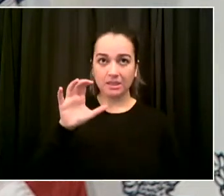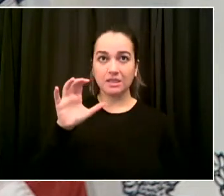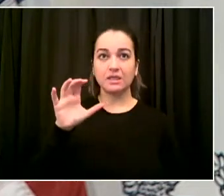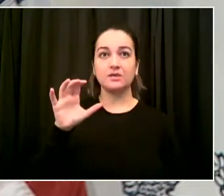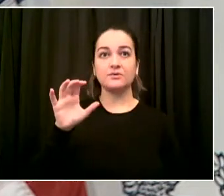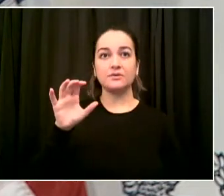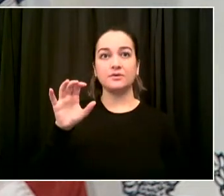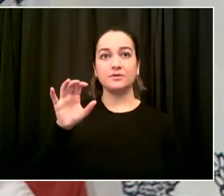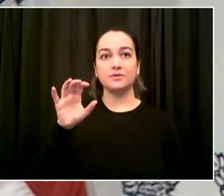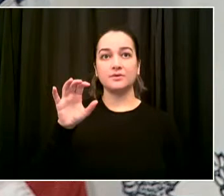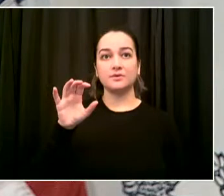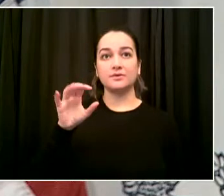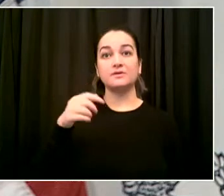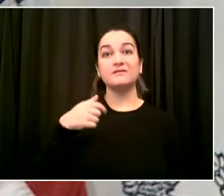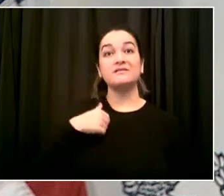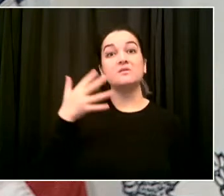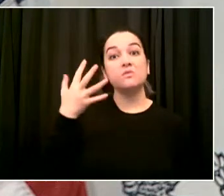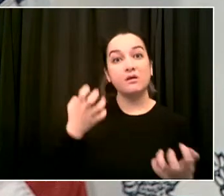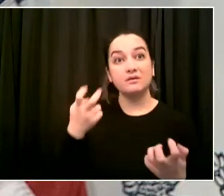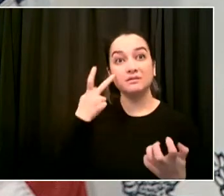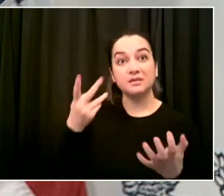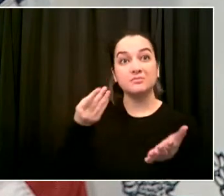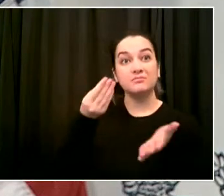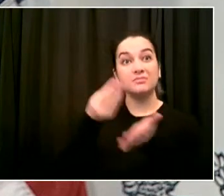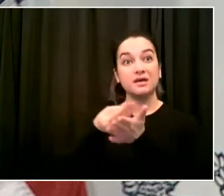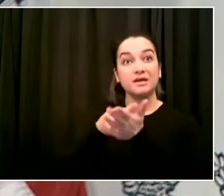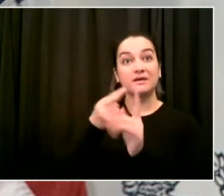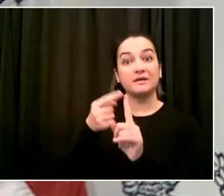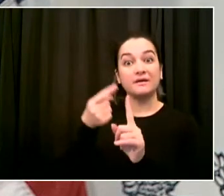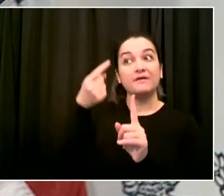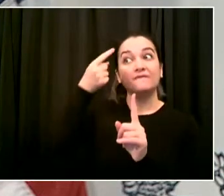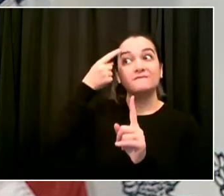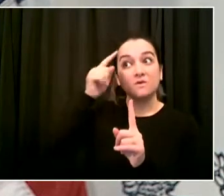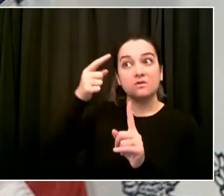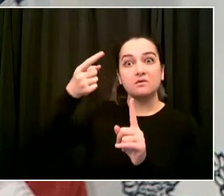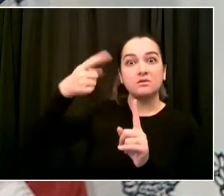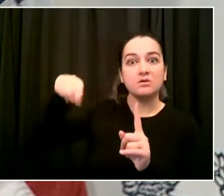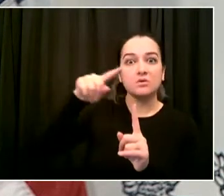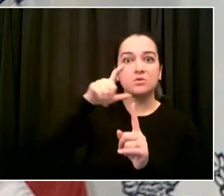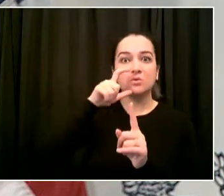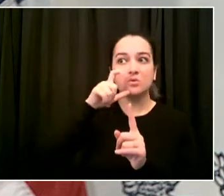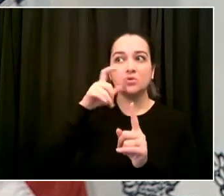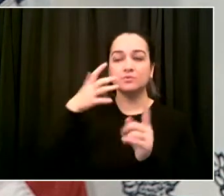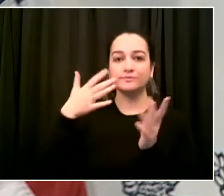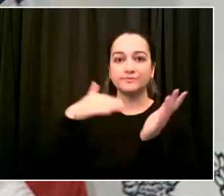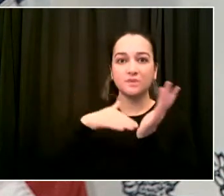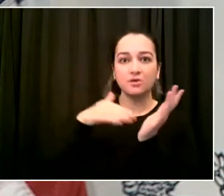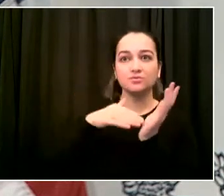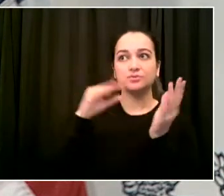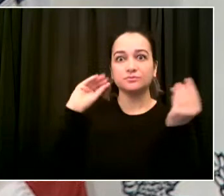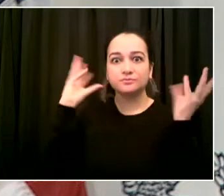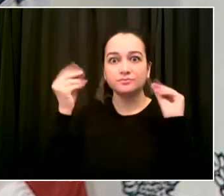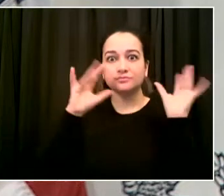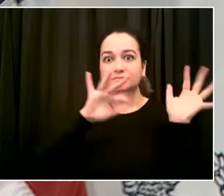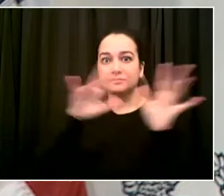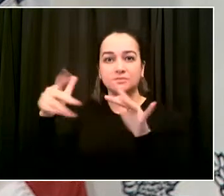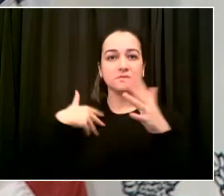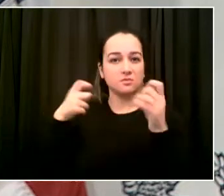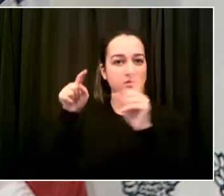FOR EVERYDAY NEW YORKERS, ONE THING THAT